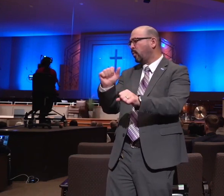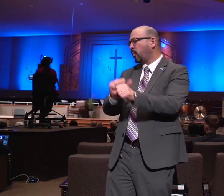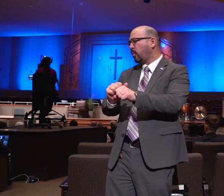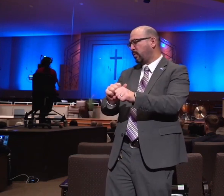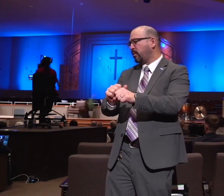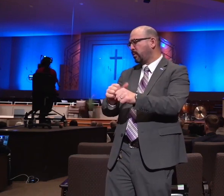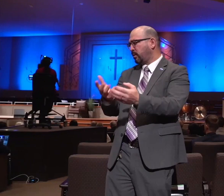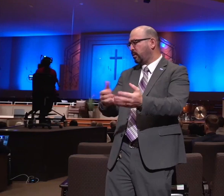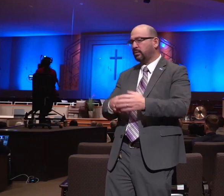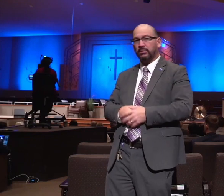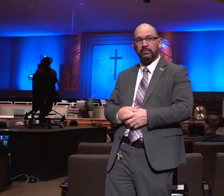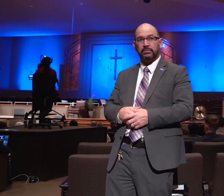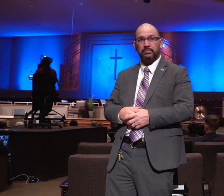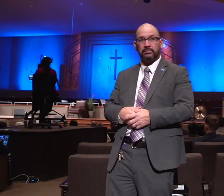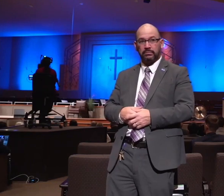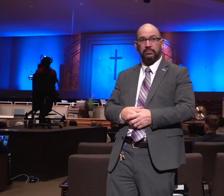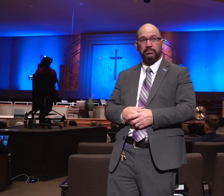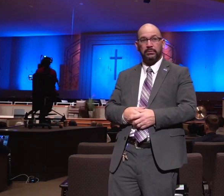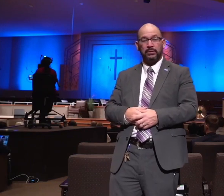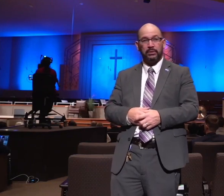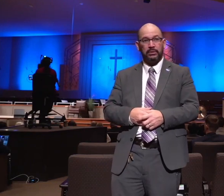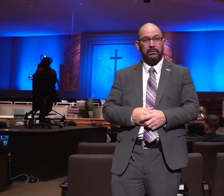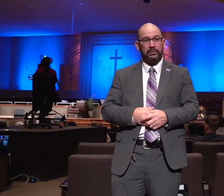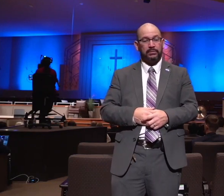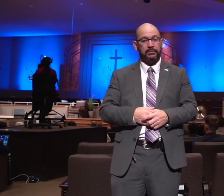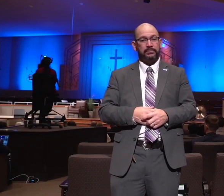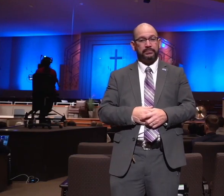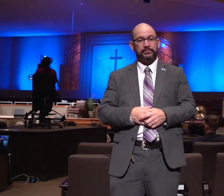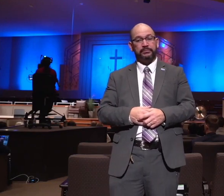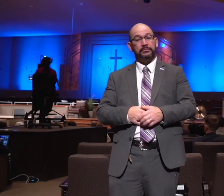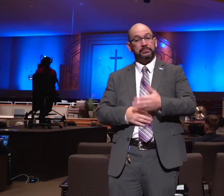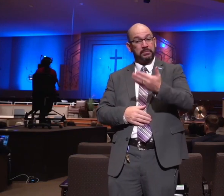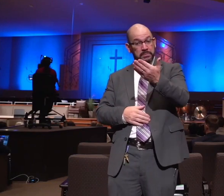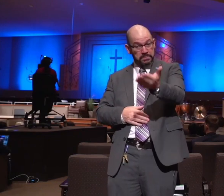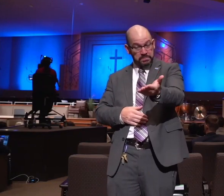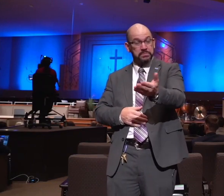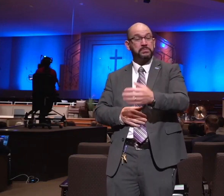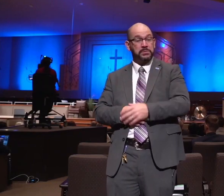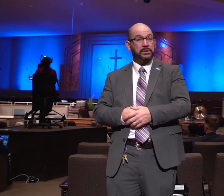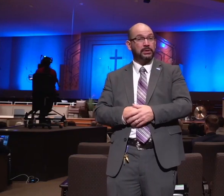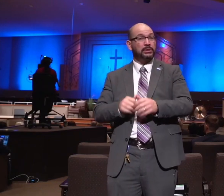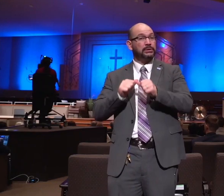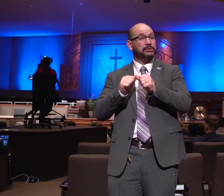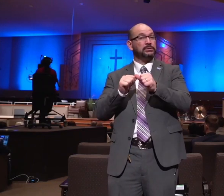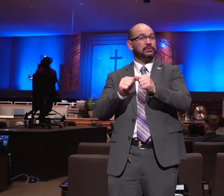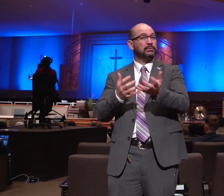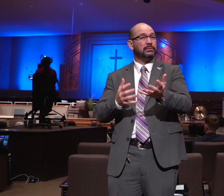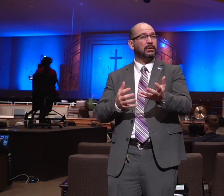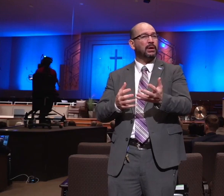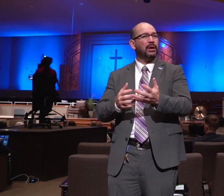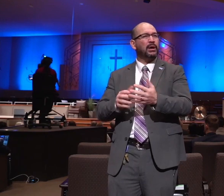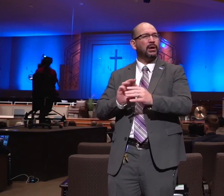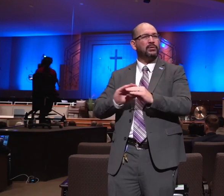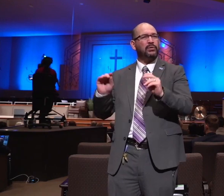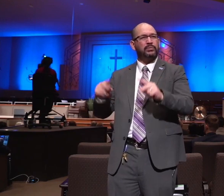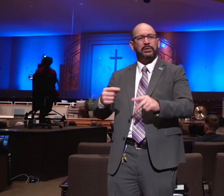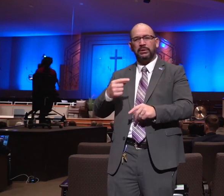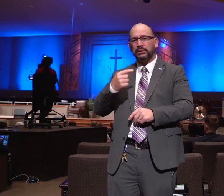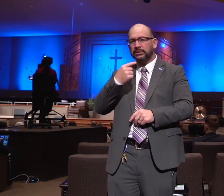there wasn’t an orphanage for her to work in there is one now nobody said